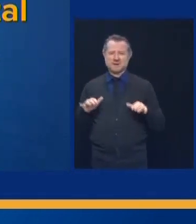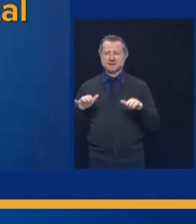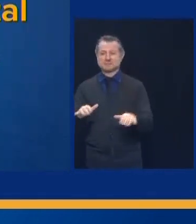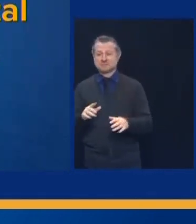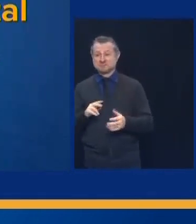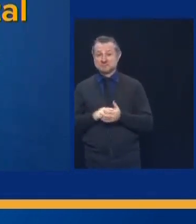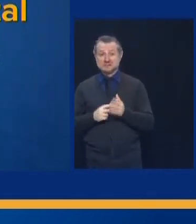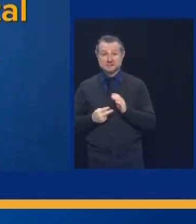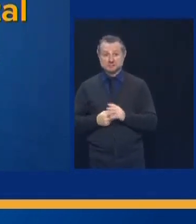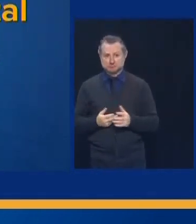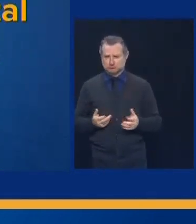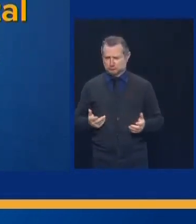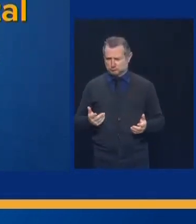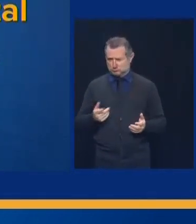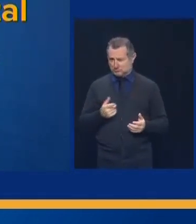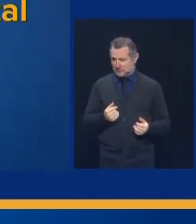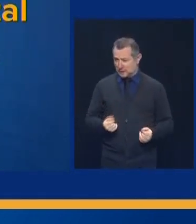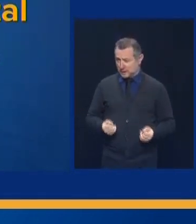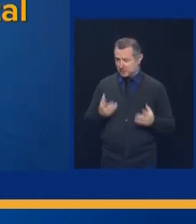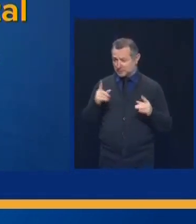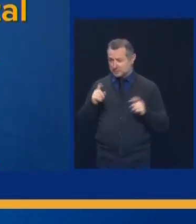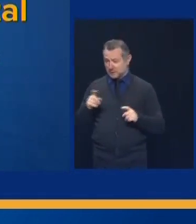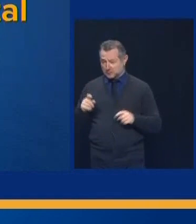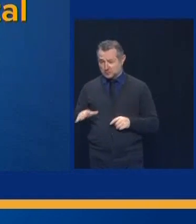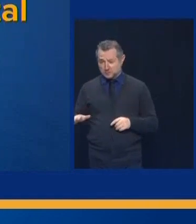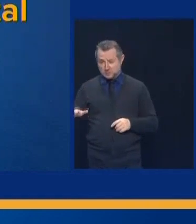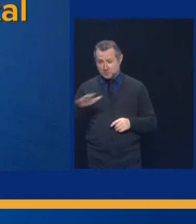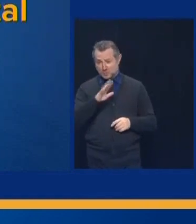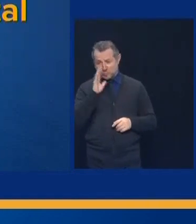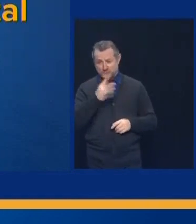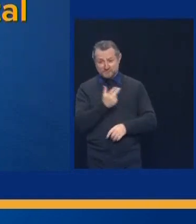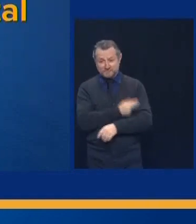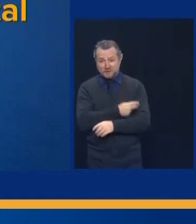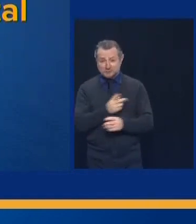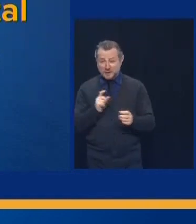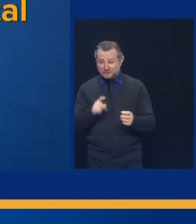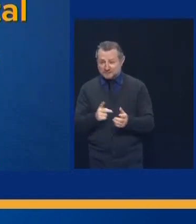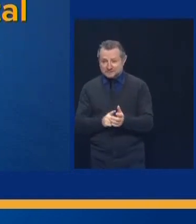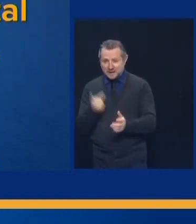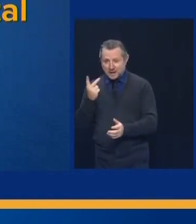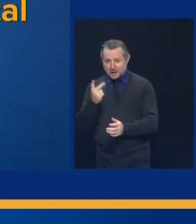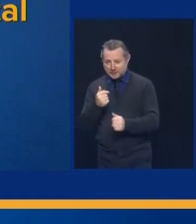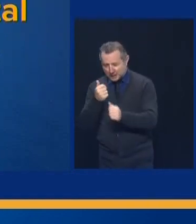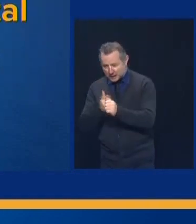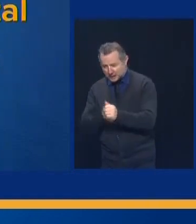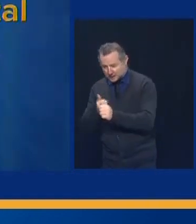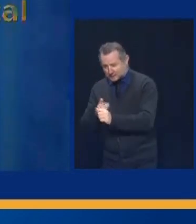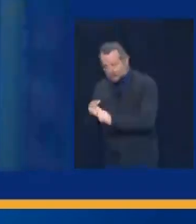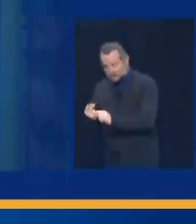330 MILLION PEOPLE. YOU'RE TALKING ABOUT VACCINATING